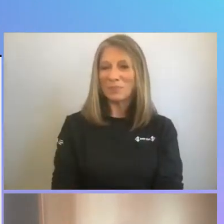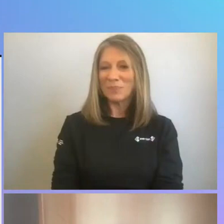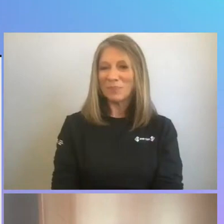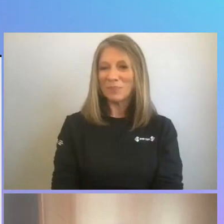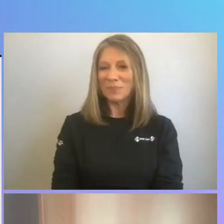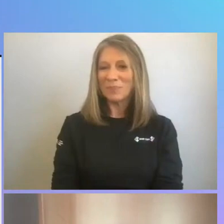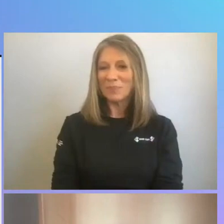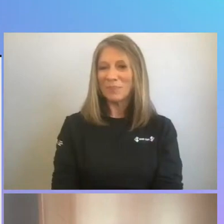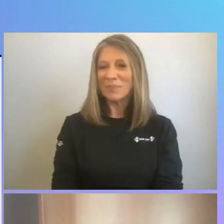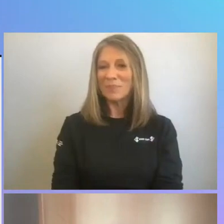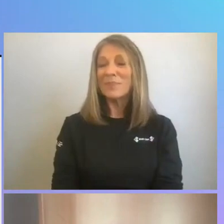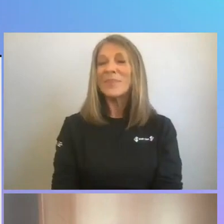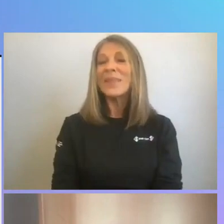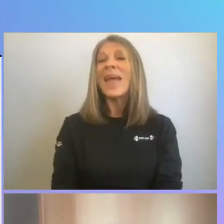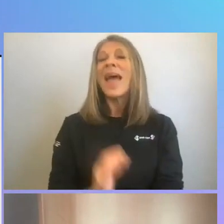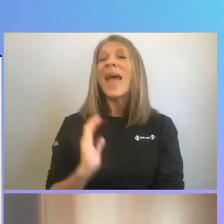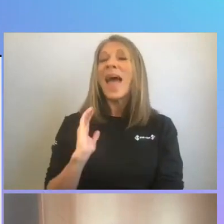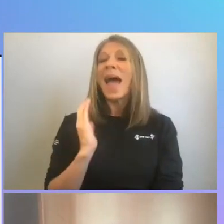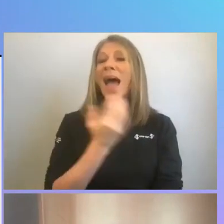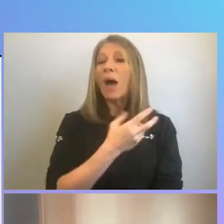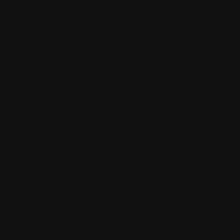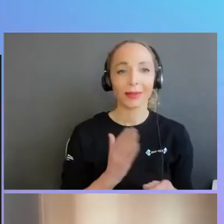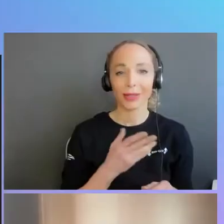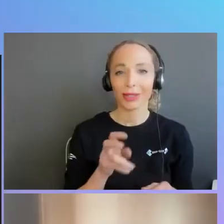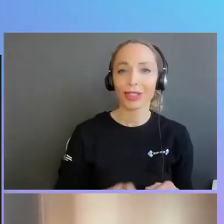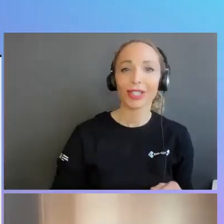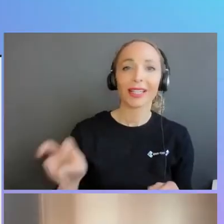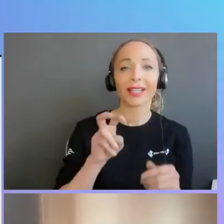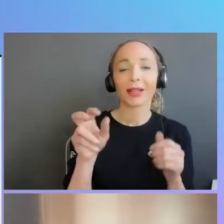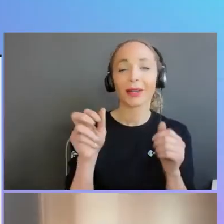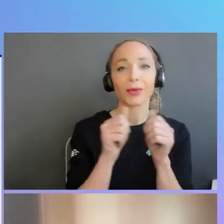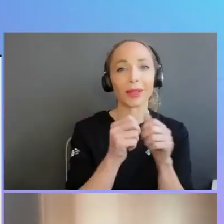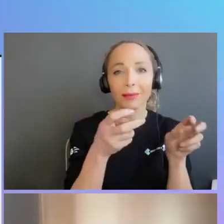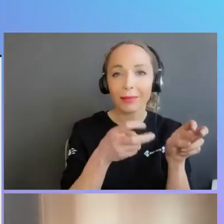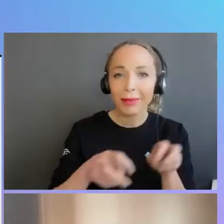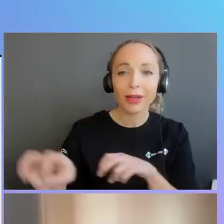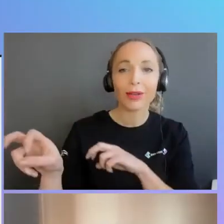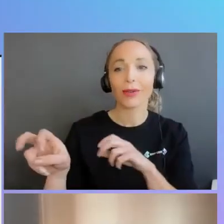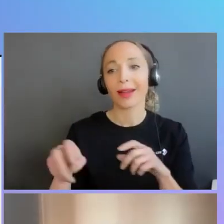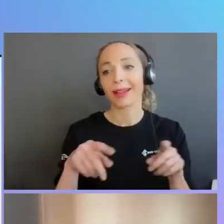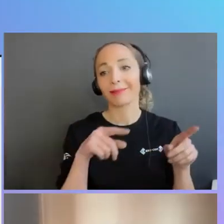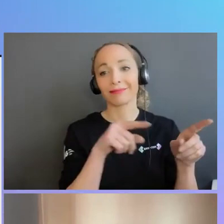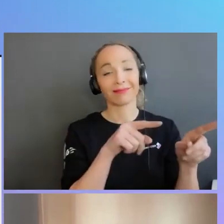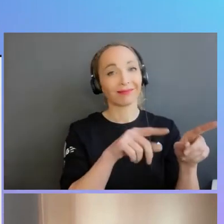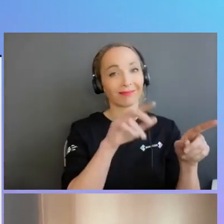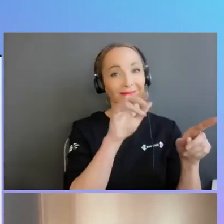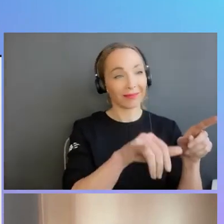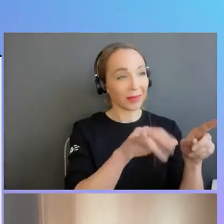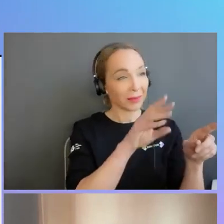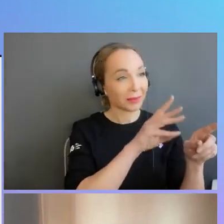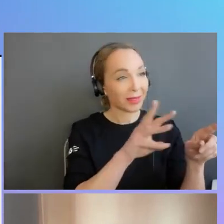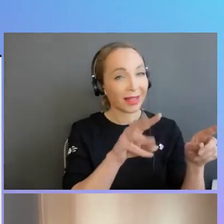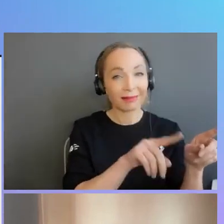towards migrating Signet's e-commerce sites to angular. It wasn't just about embracing that new technology. It was about